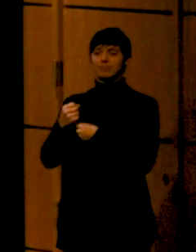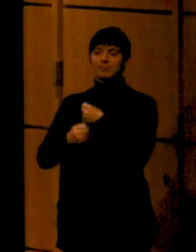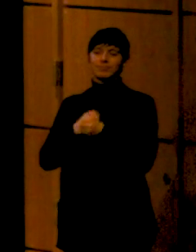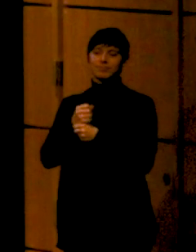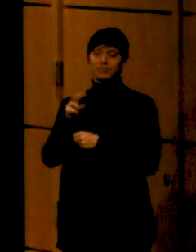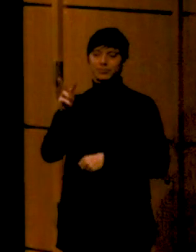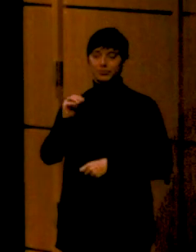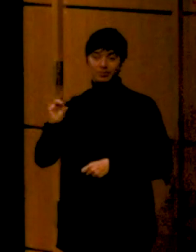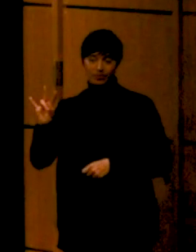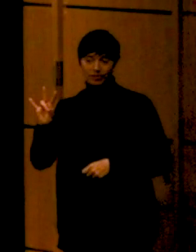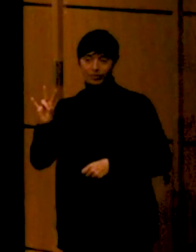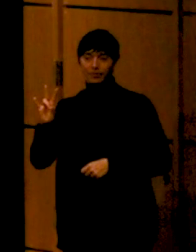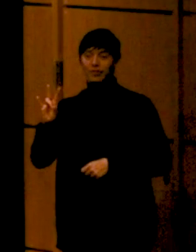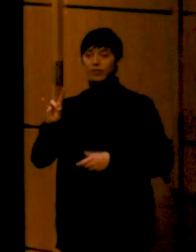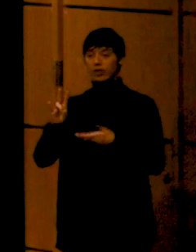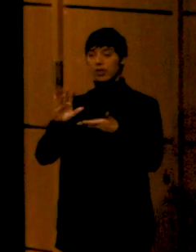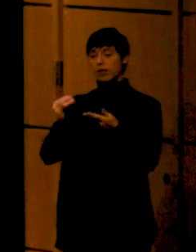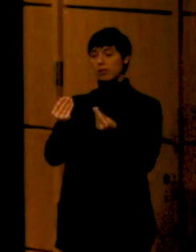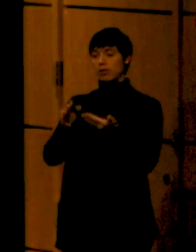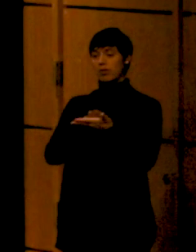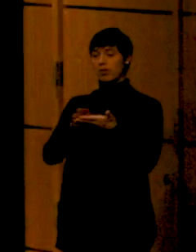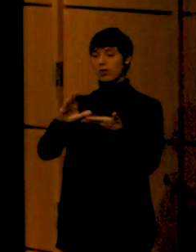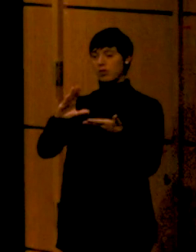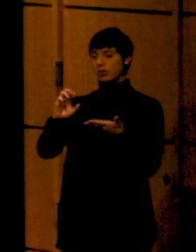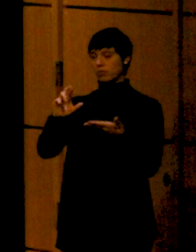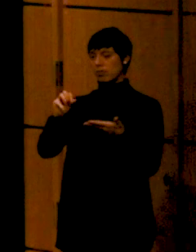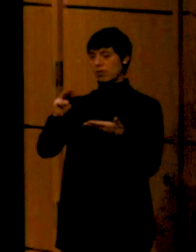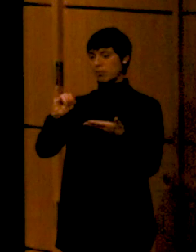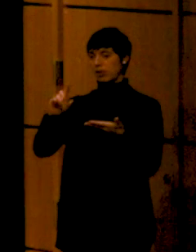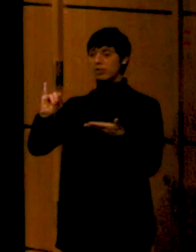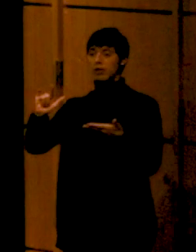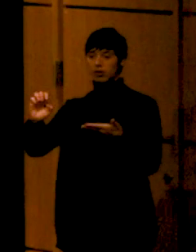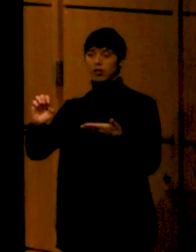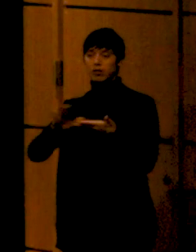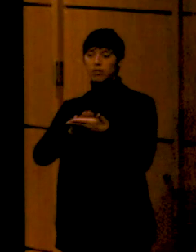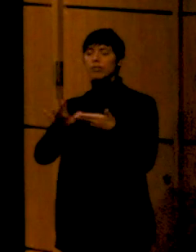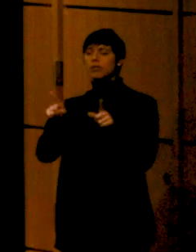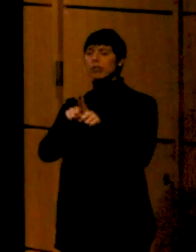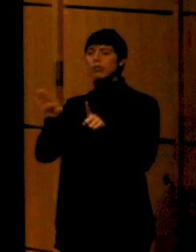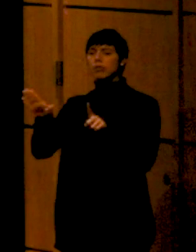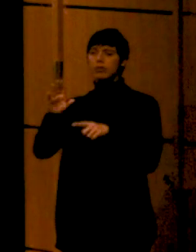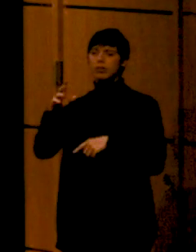painted on ceramic tiles, much like his mural, his great panorama of Portland, in the Multnomah